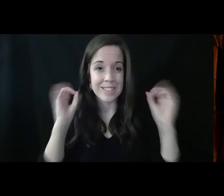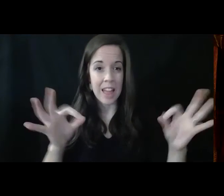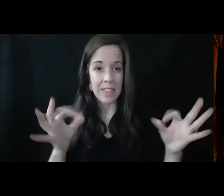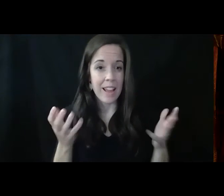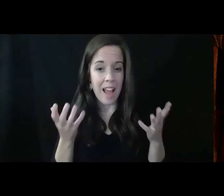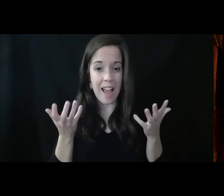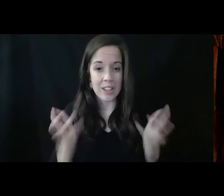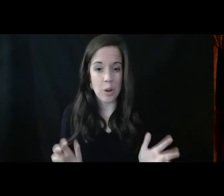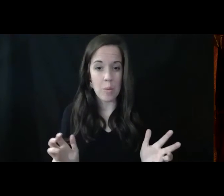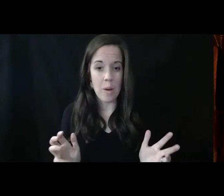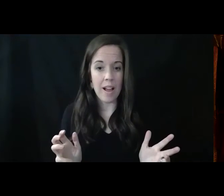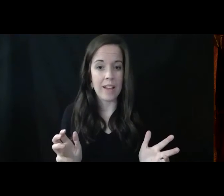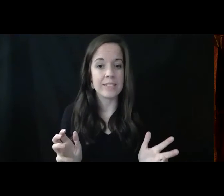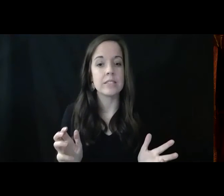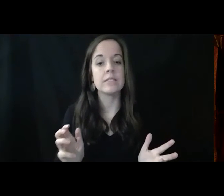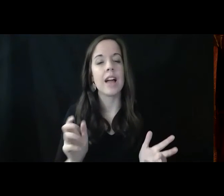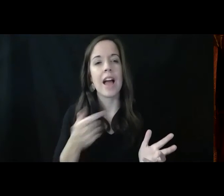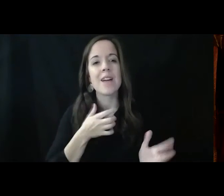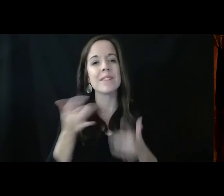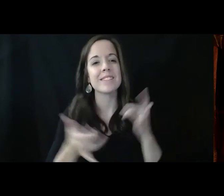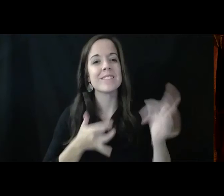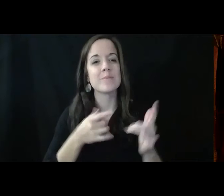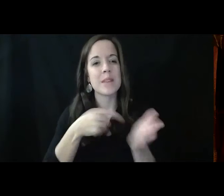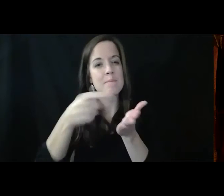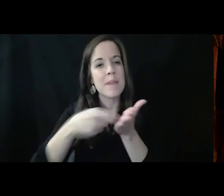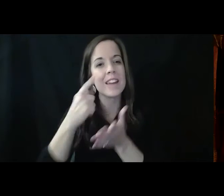I’m glad to be paid in gold // when the devil beats his // you know what